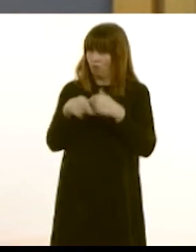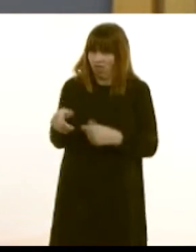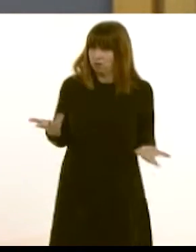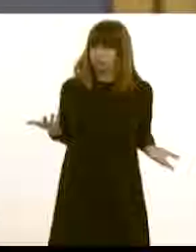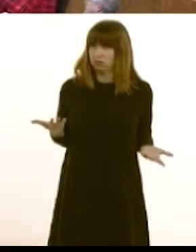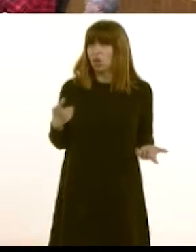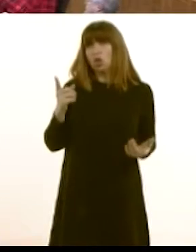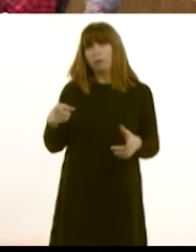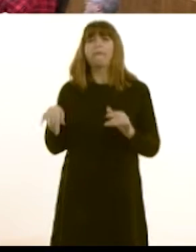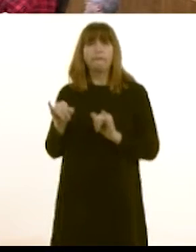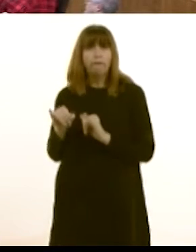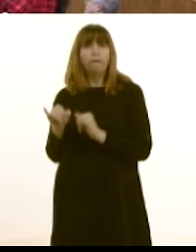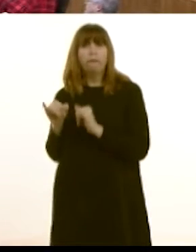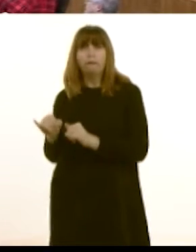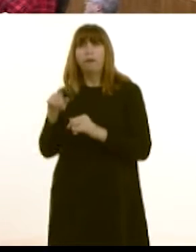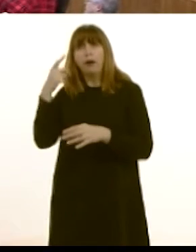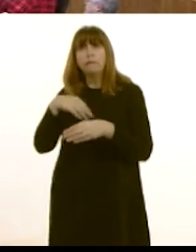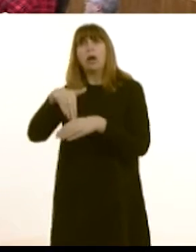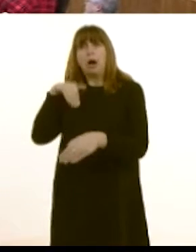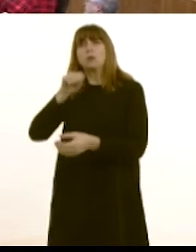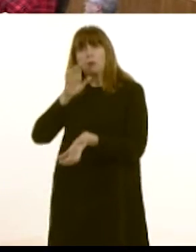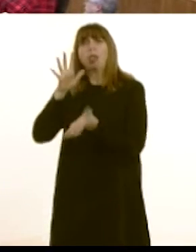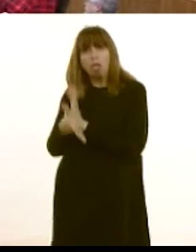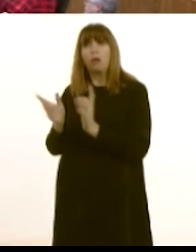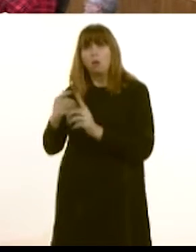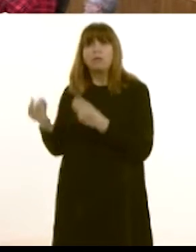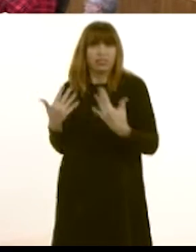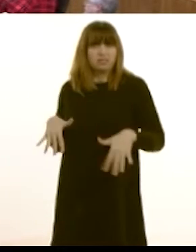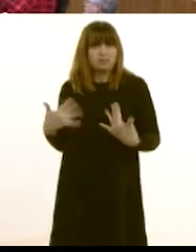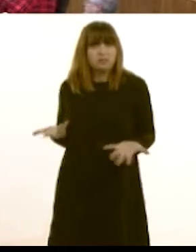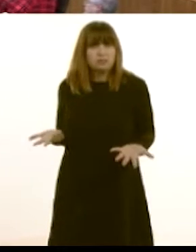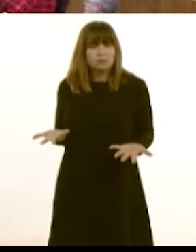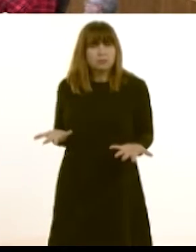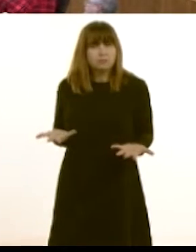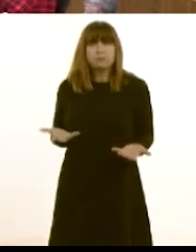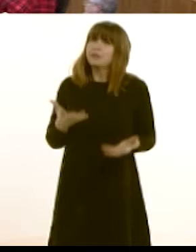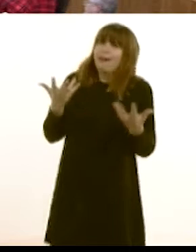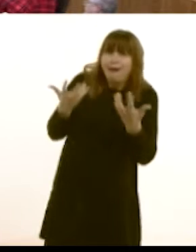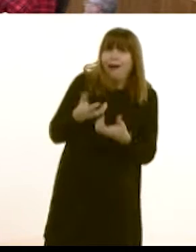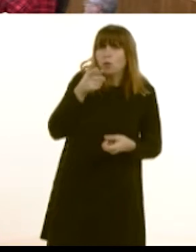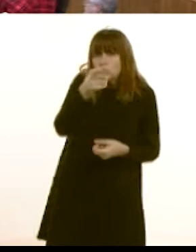We got an insight last night, I think, as to how you intend to approach the period leading